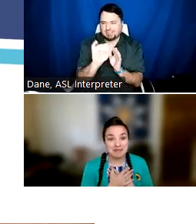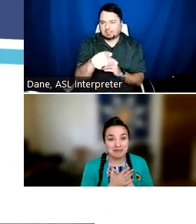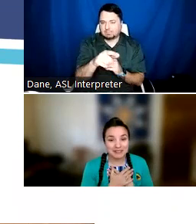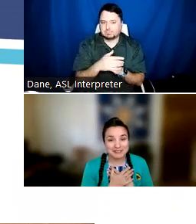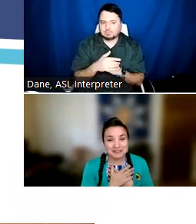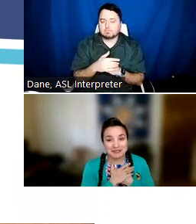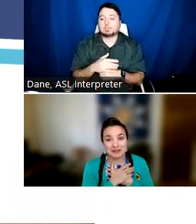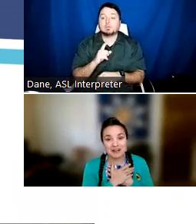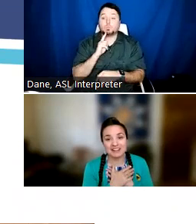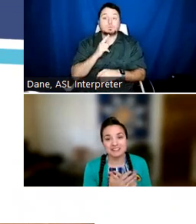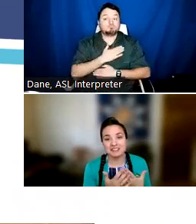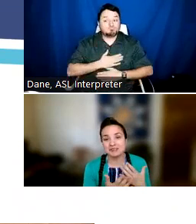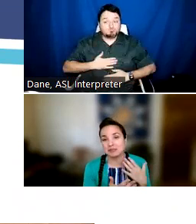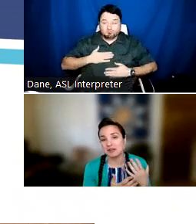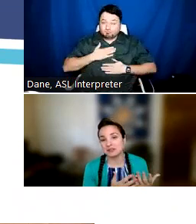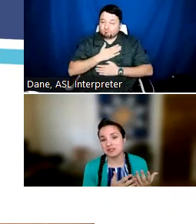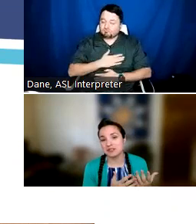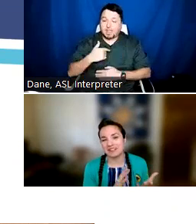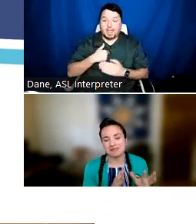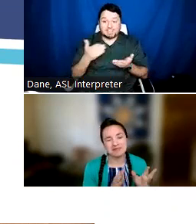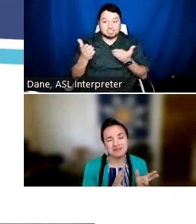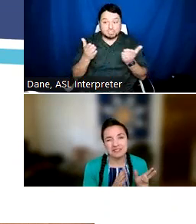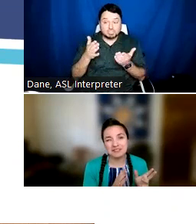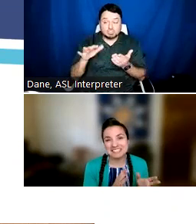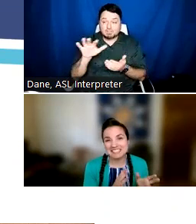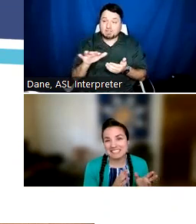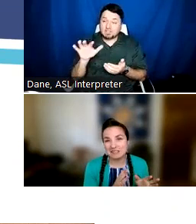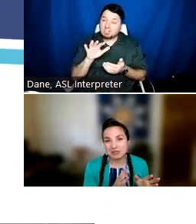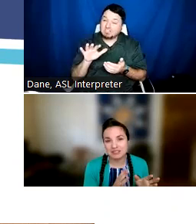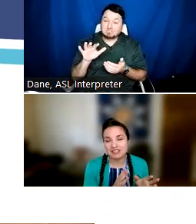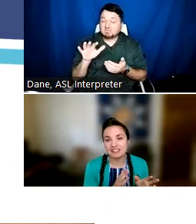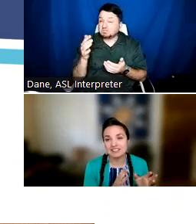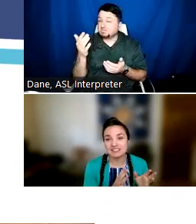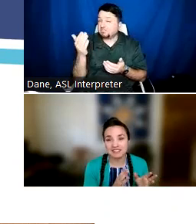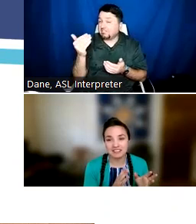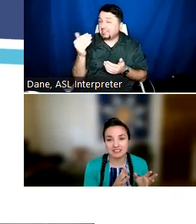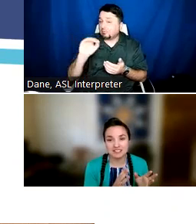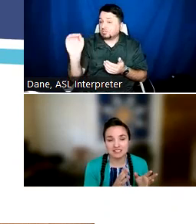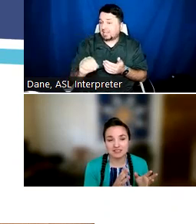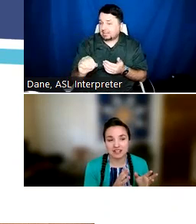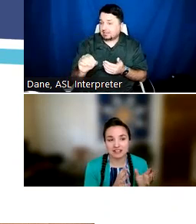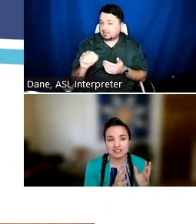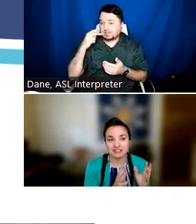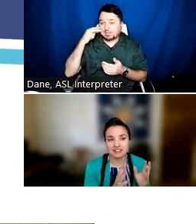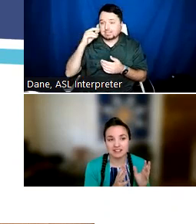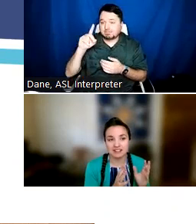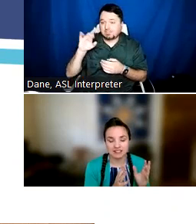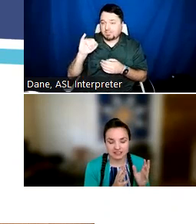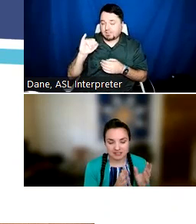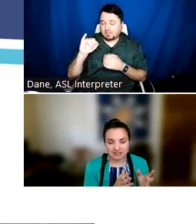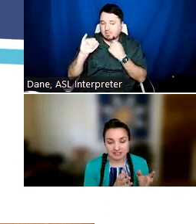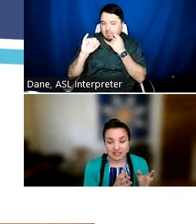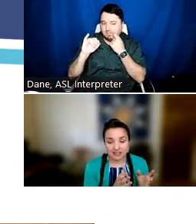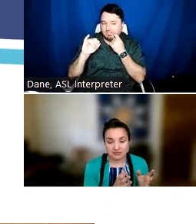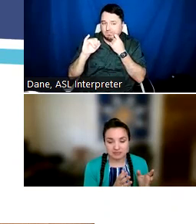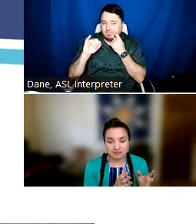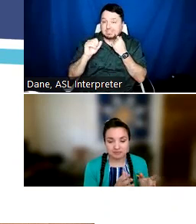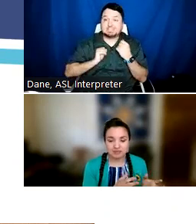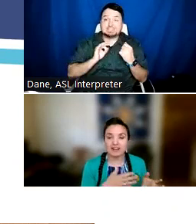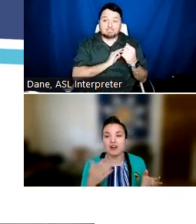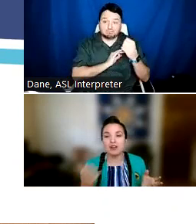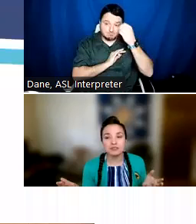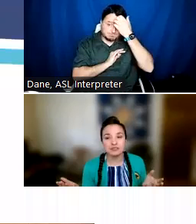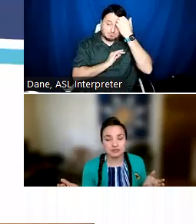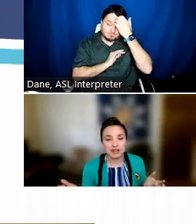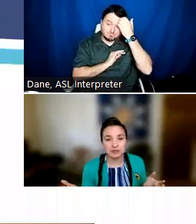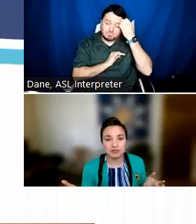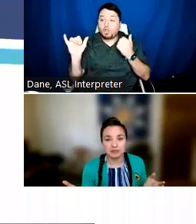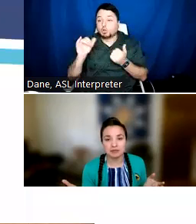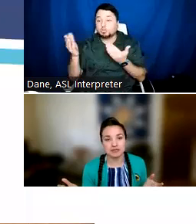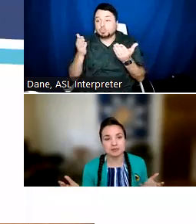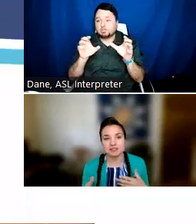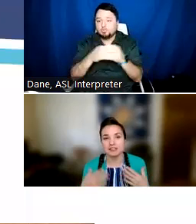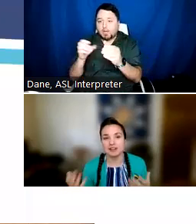my pleasure though, I serve about 15% CDFIs staff. I also serve tribal departments within